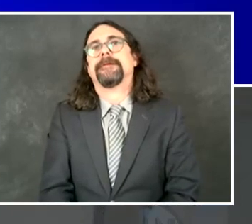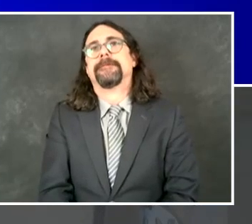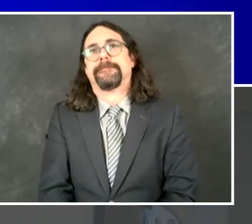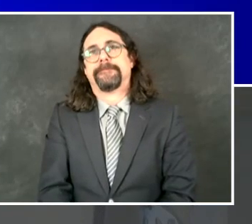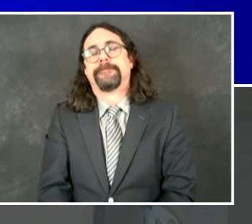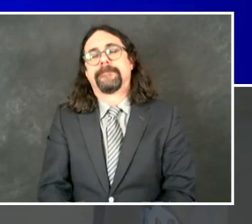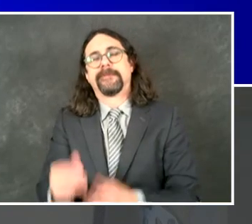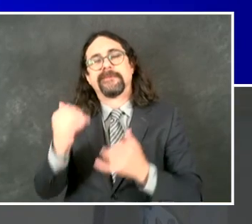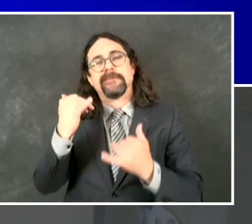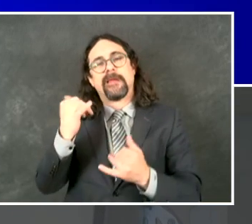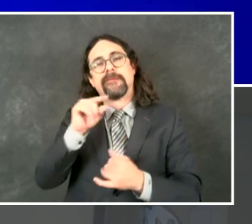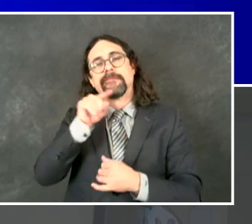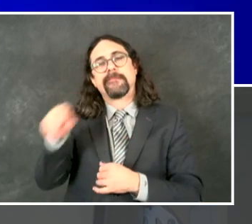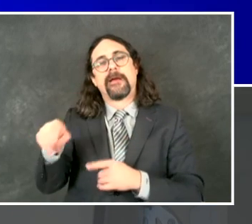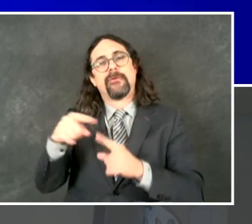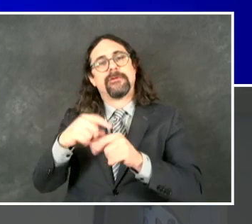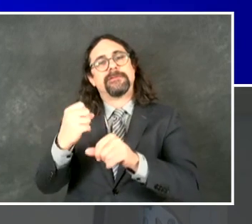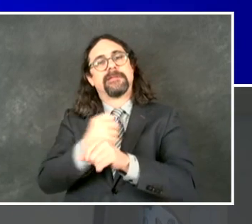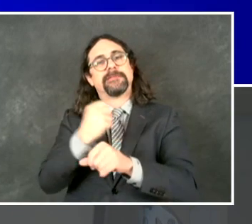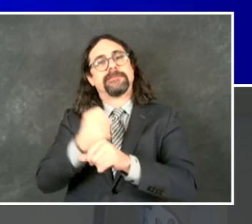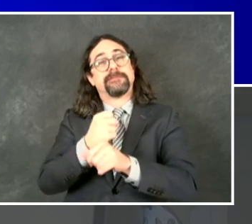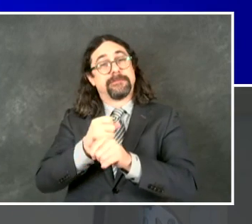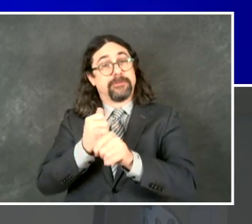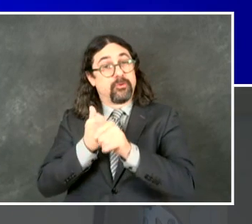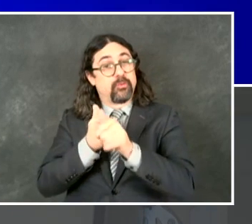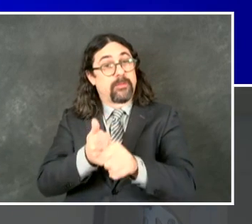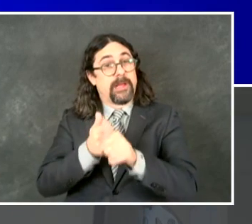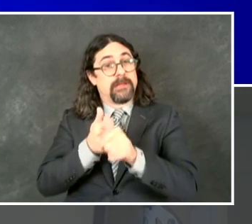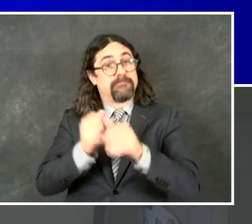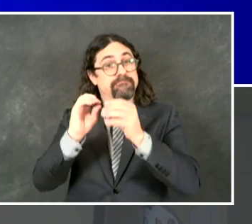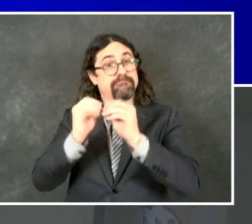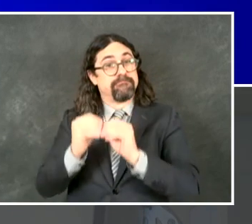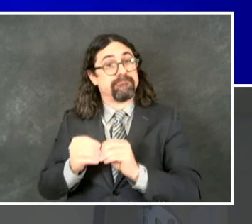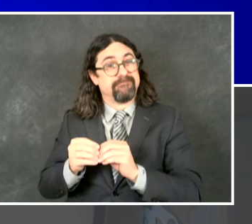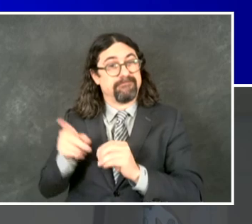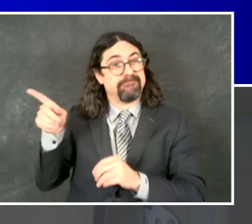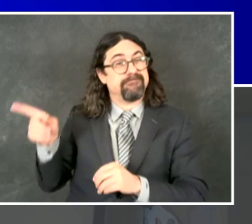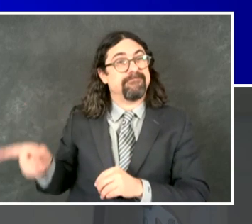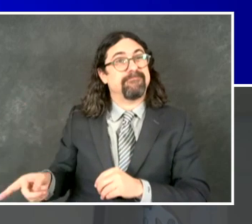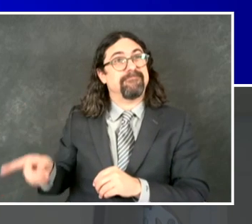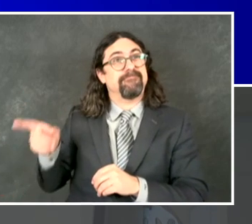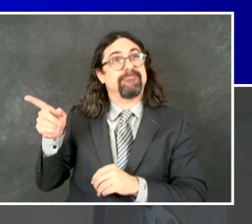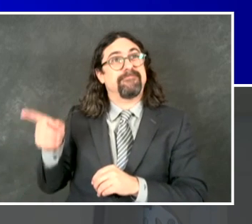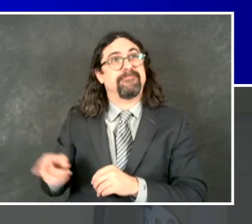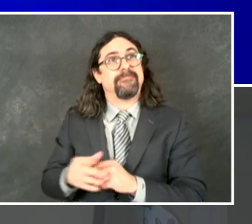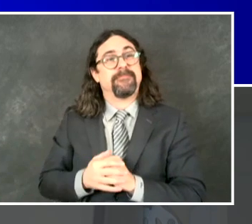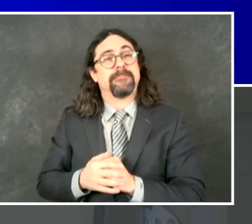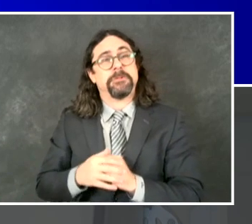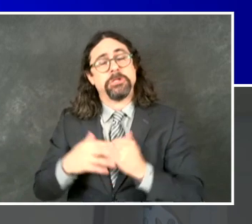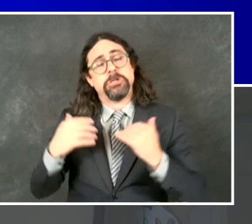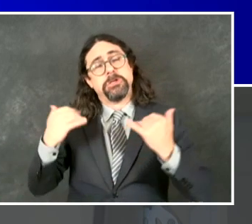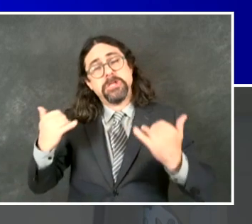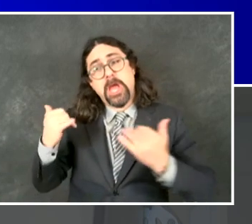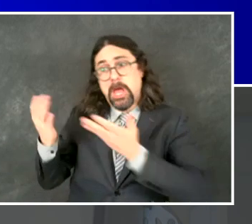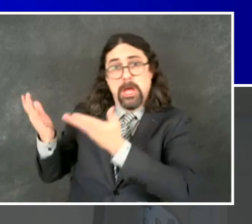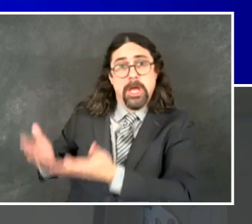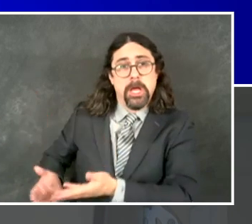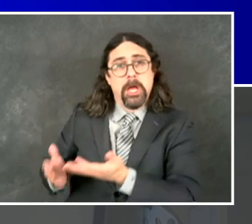WNOET, L ME GO